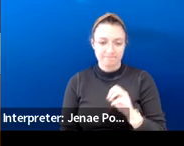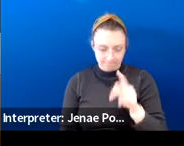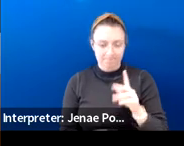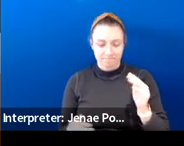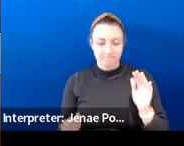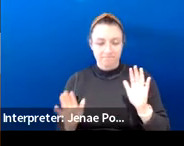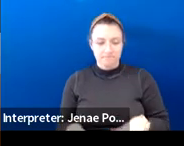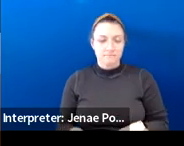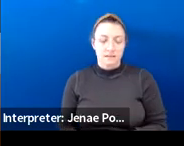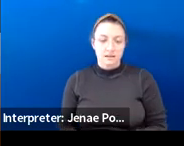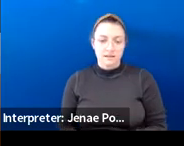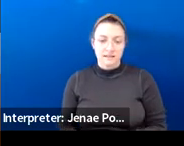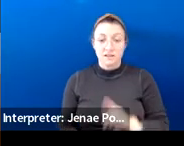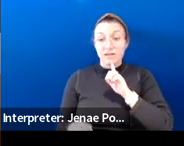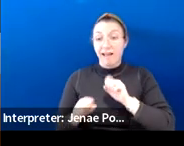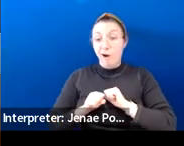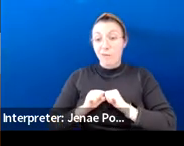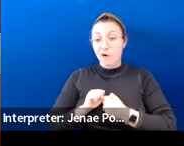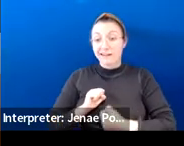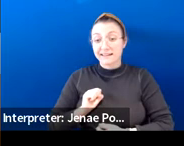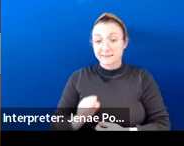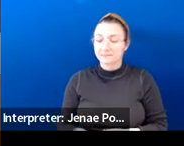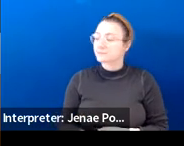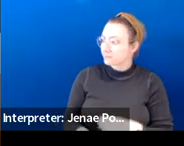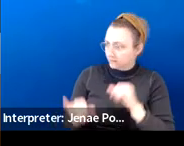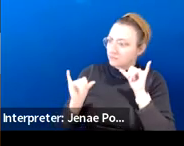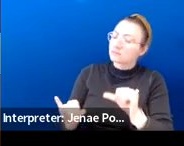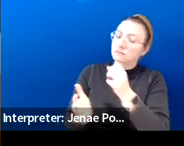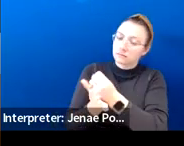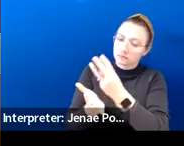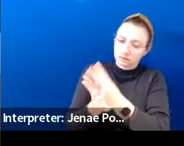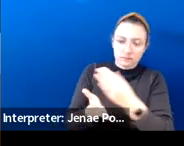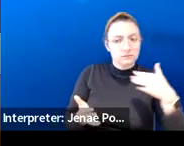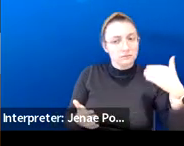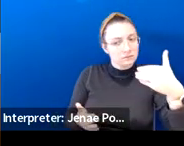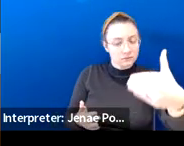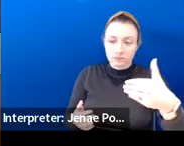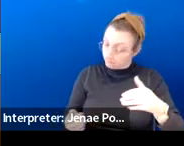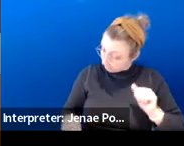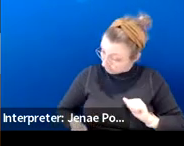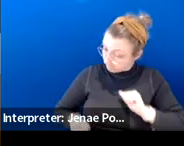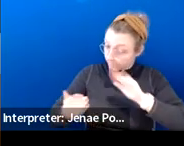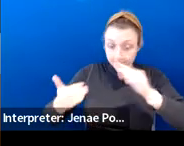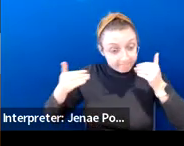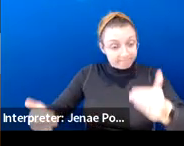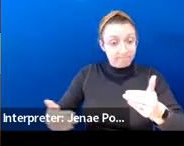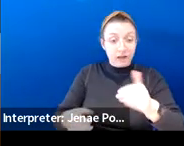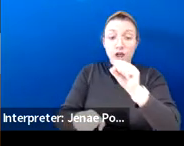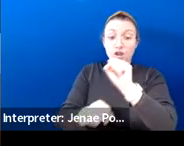It's heartbreaking. Still, social workers routinely rise to the occasion, putting the job before all else.